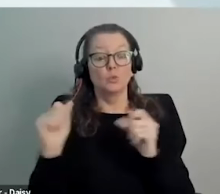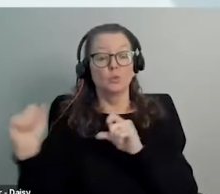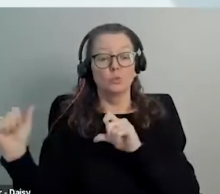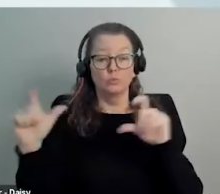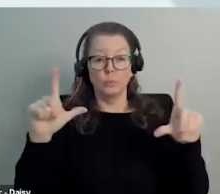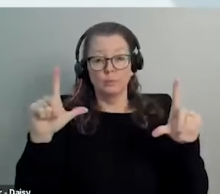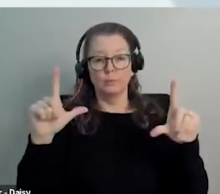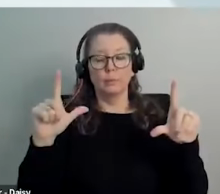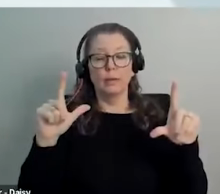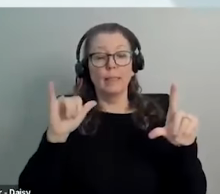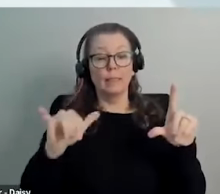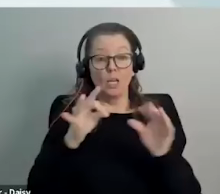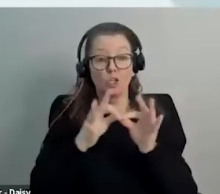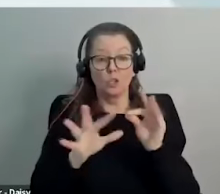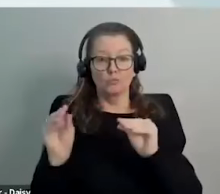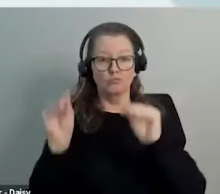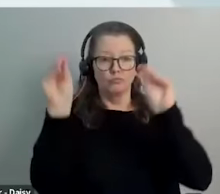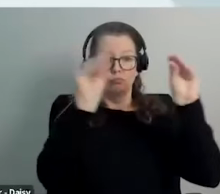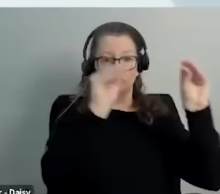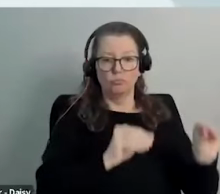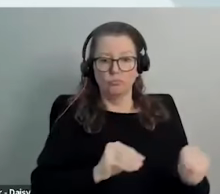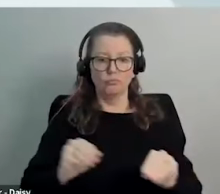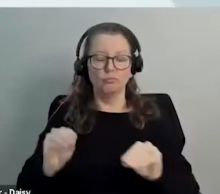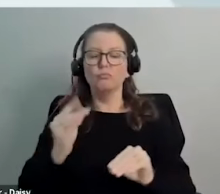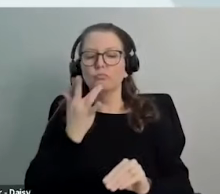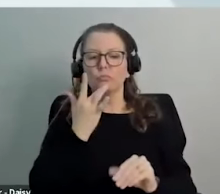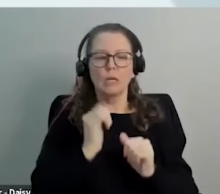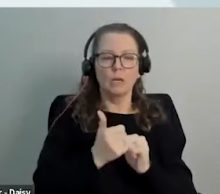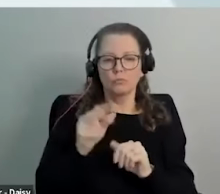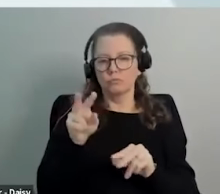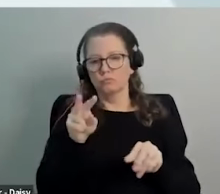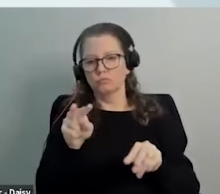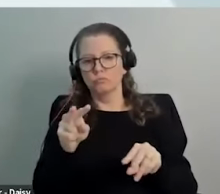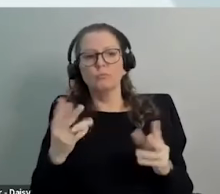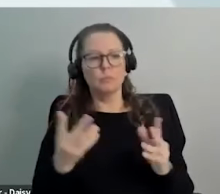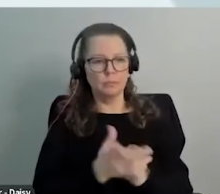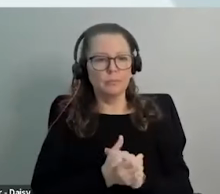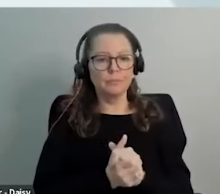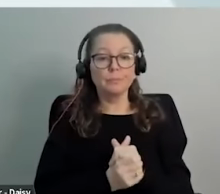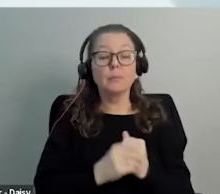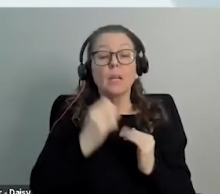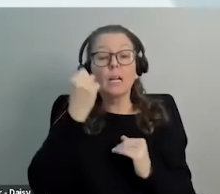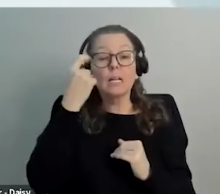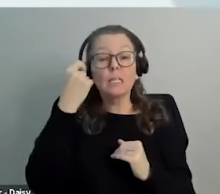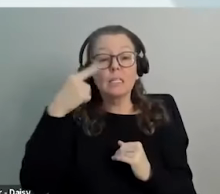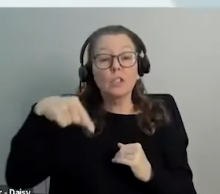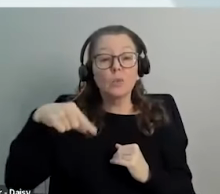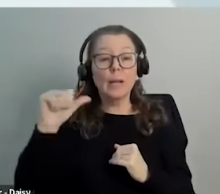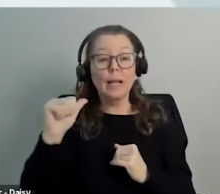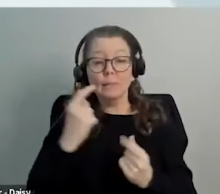that you can move around your screen for preferred viewing. For Q&A, we have the Q&A feature.